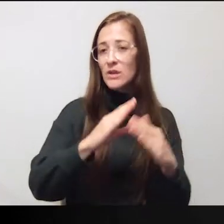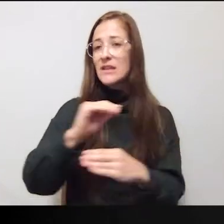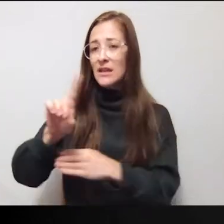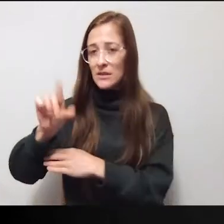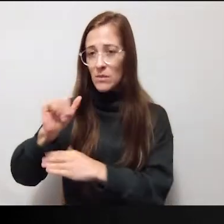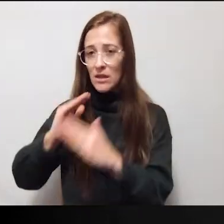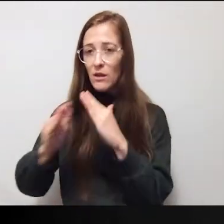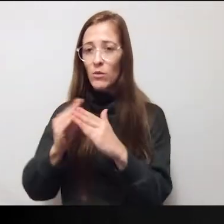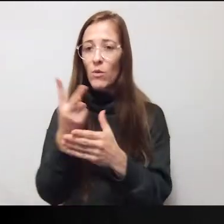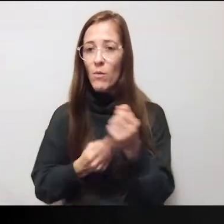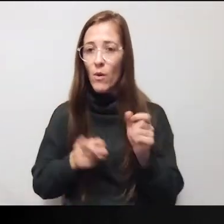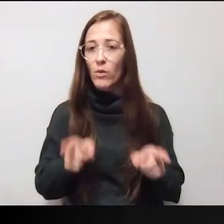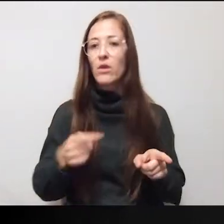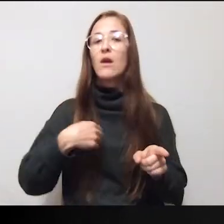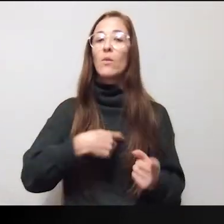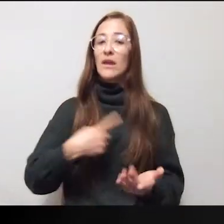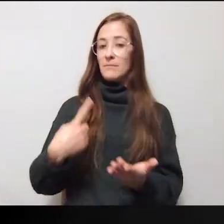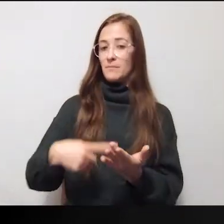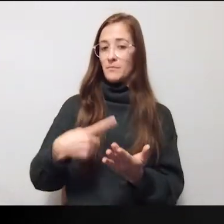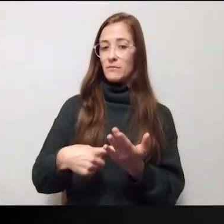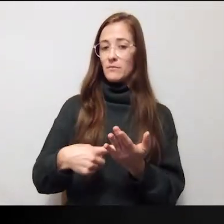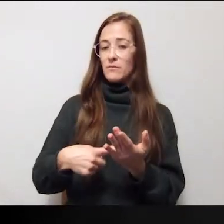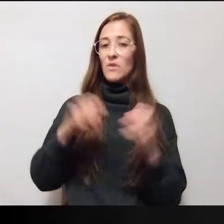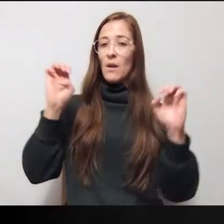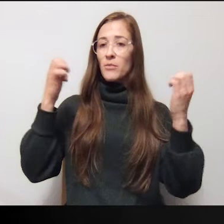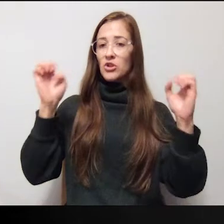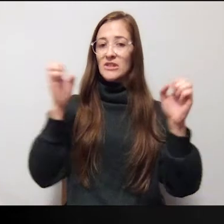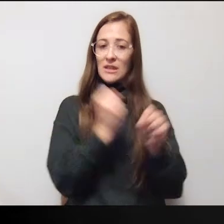We're talking about also emergency preparedness, right?